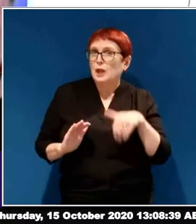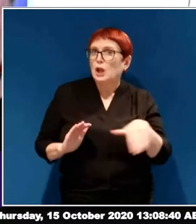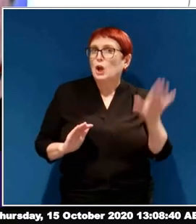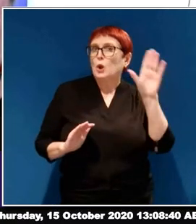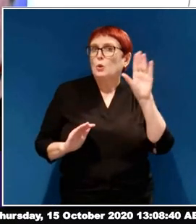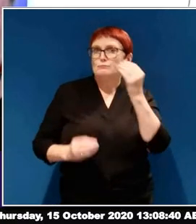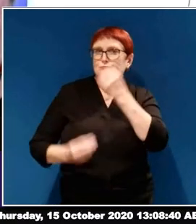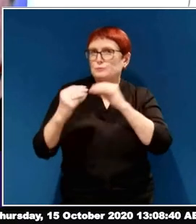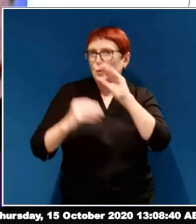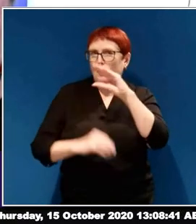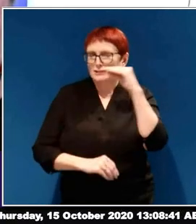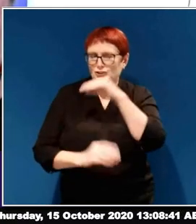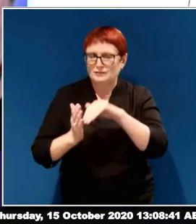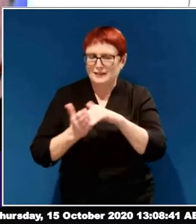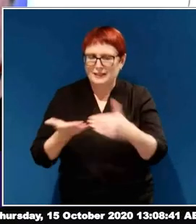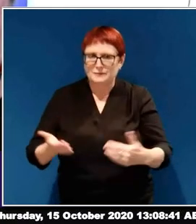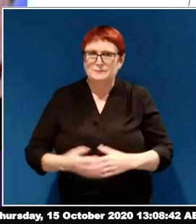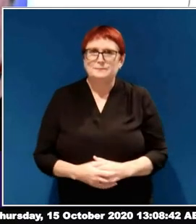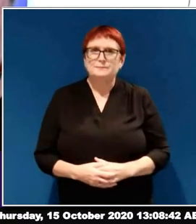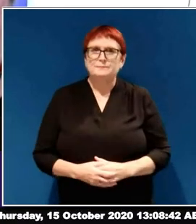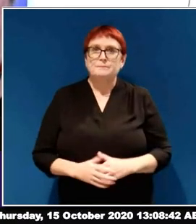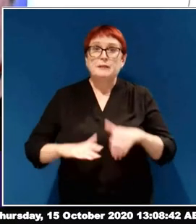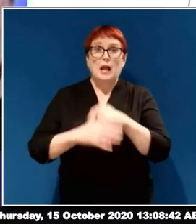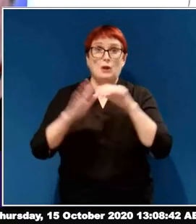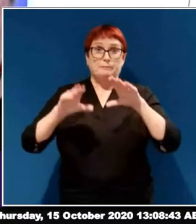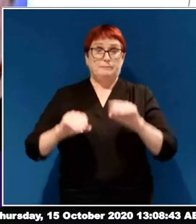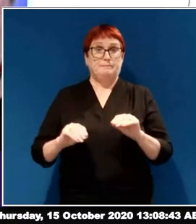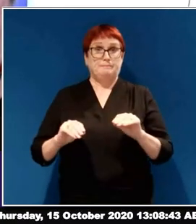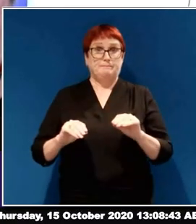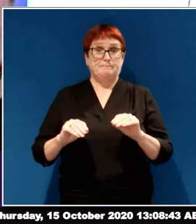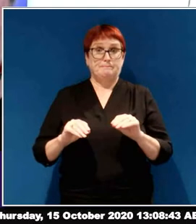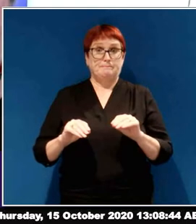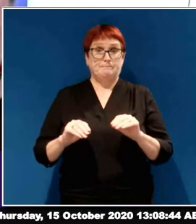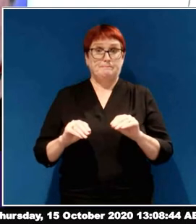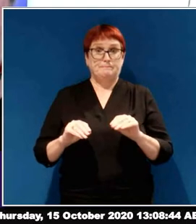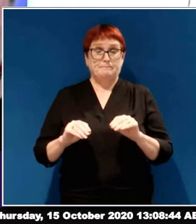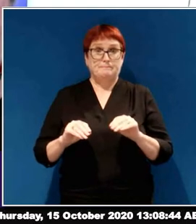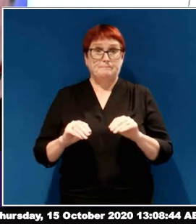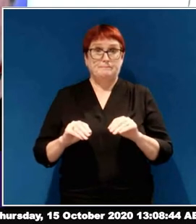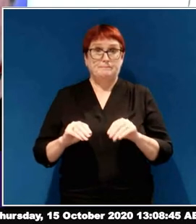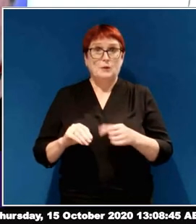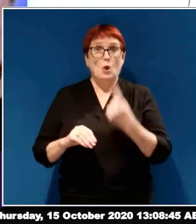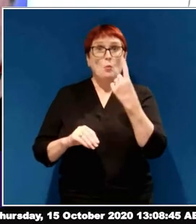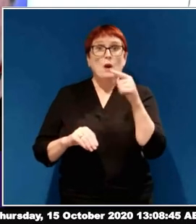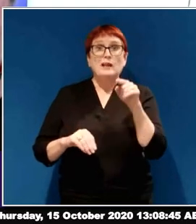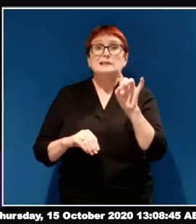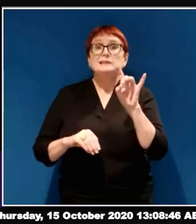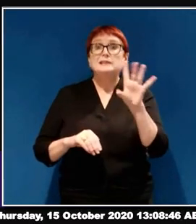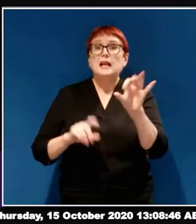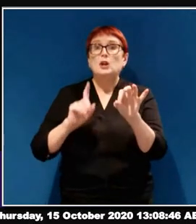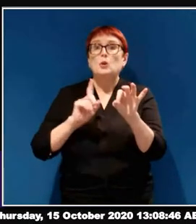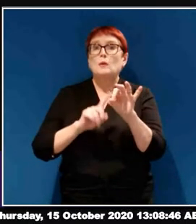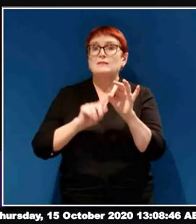We will adjourn now, which is at 1.10, I believe, Brisbane time, and resume at 2.00 pm.